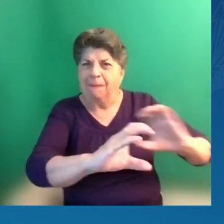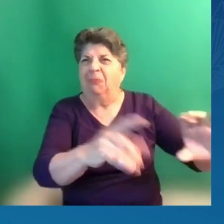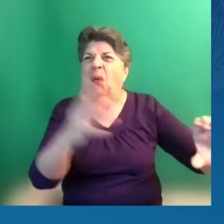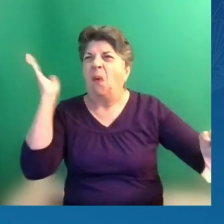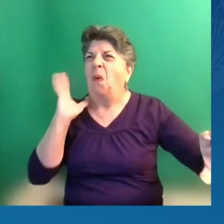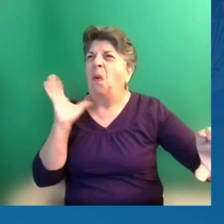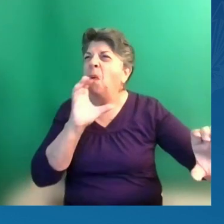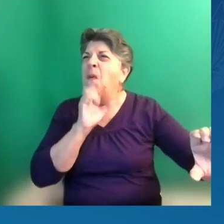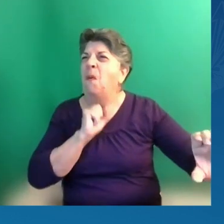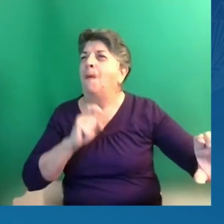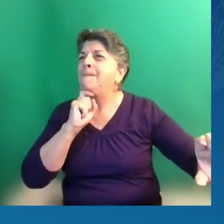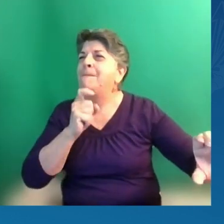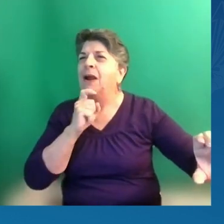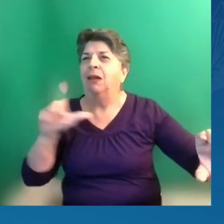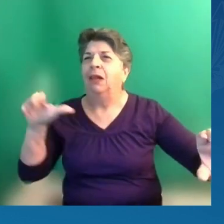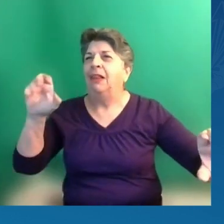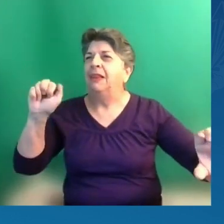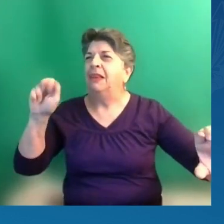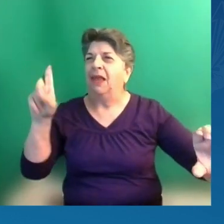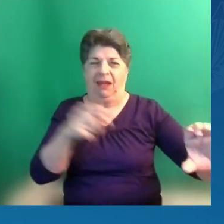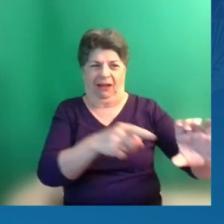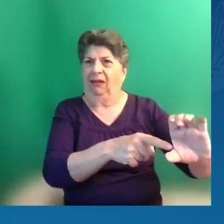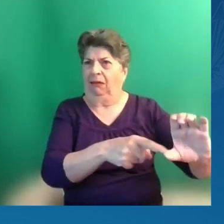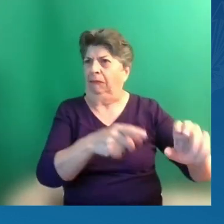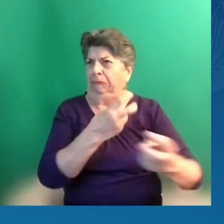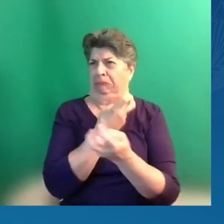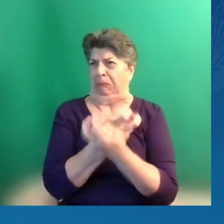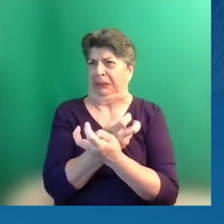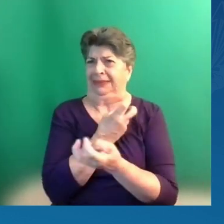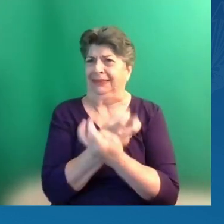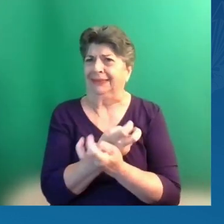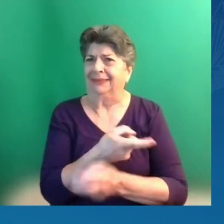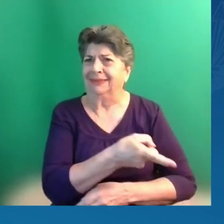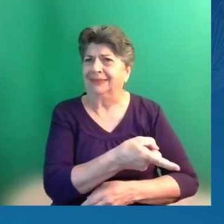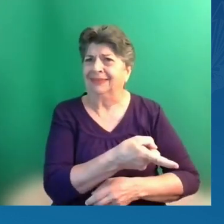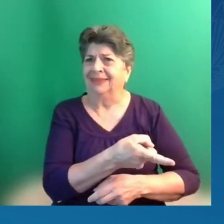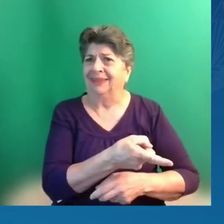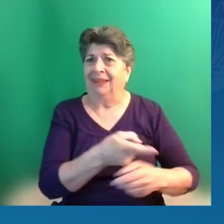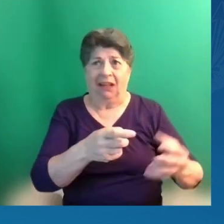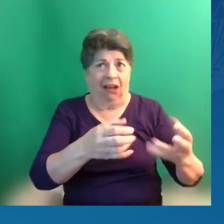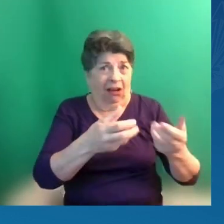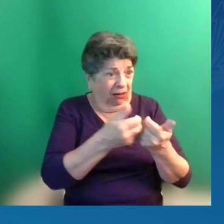it can lead to an increase in blood pressure and a decrease in kidney function.